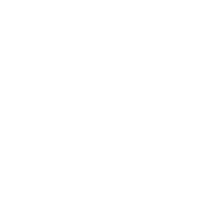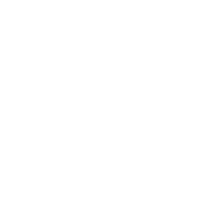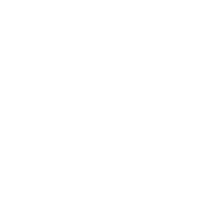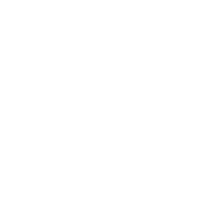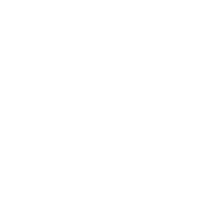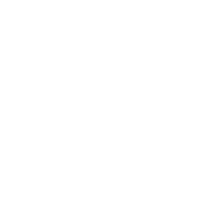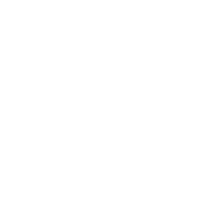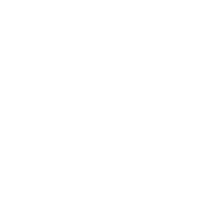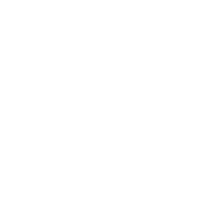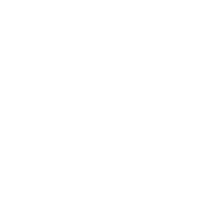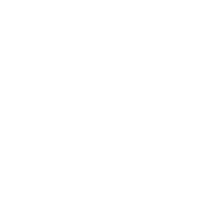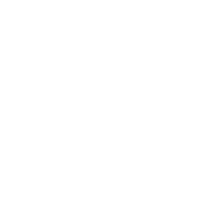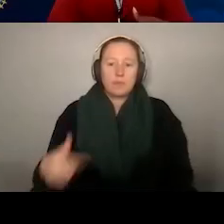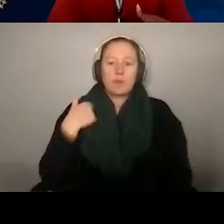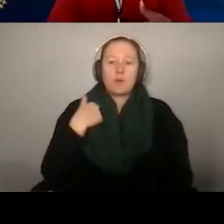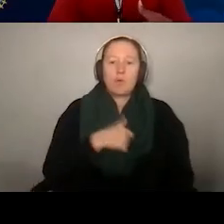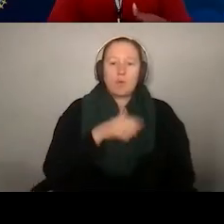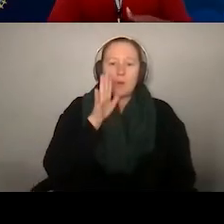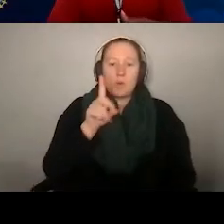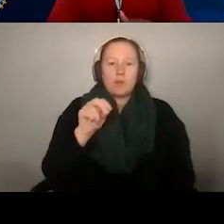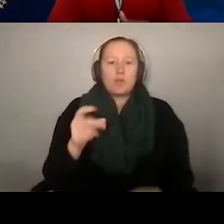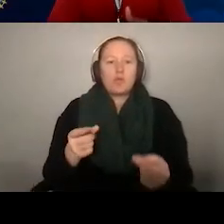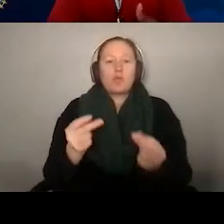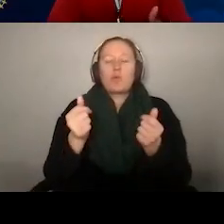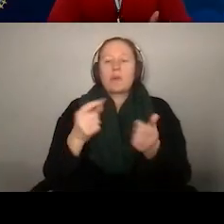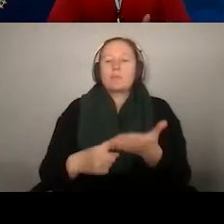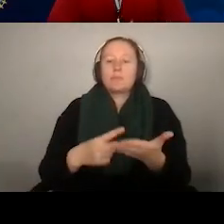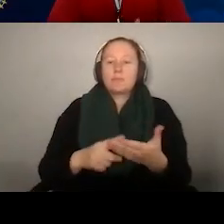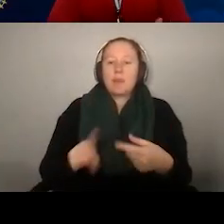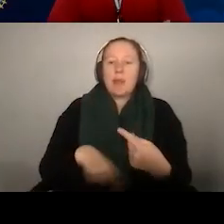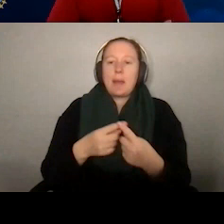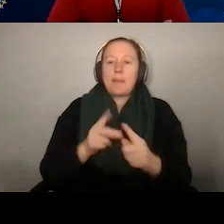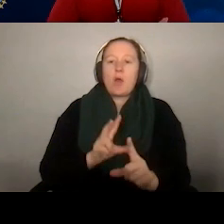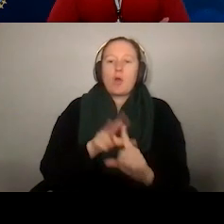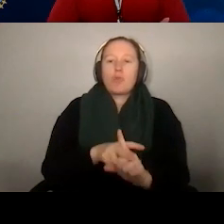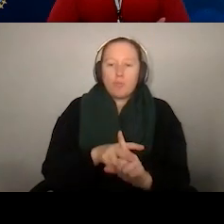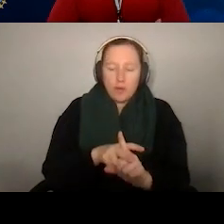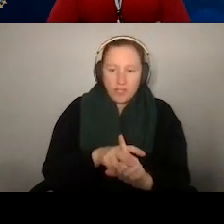We're just going to do a quick discussion about the appropriations and why it matters to you.